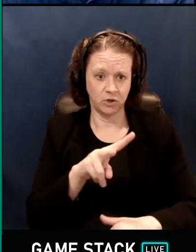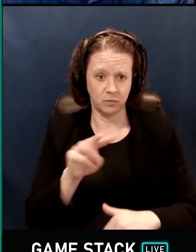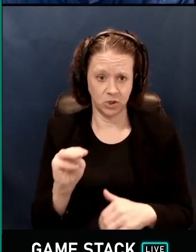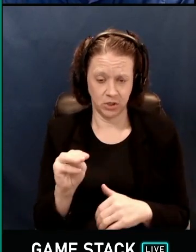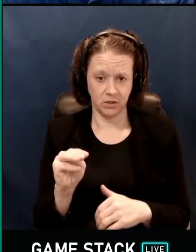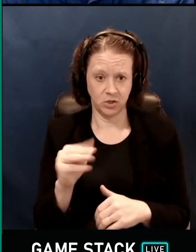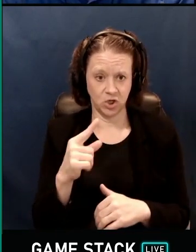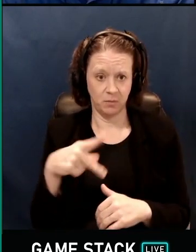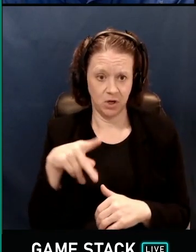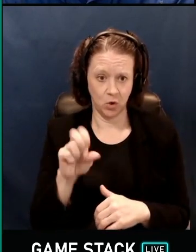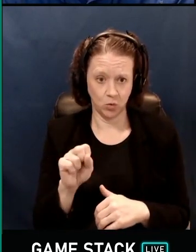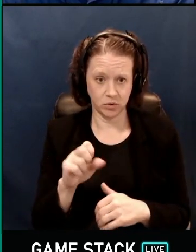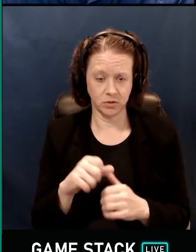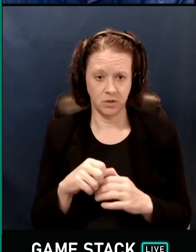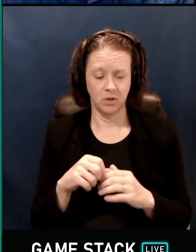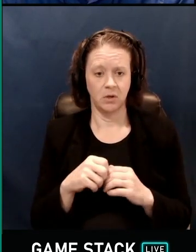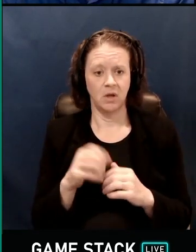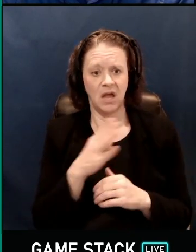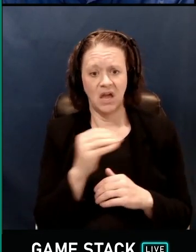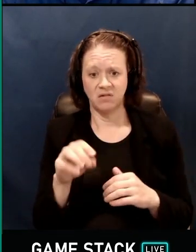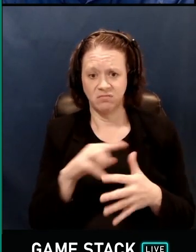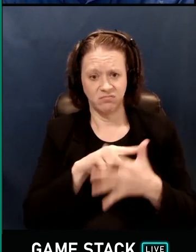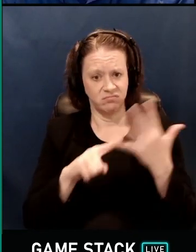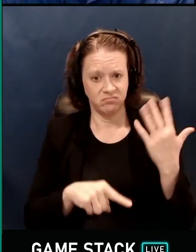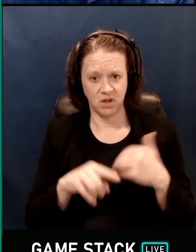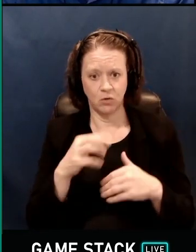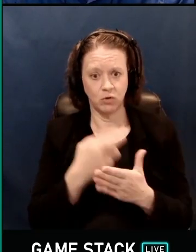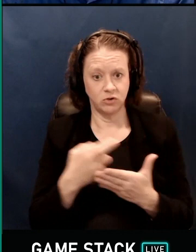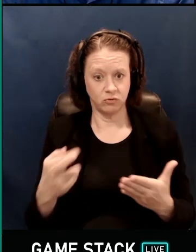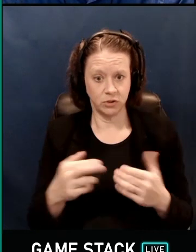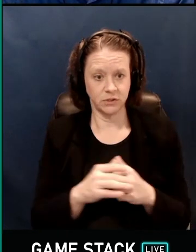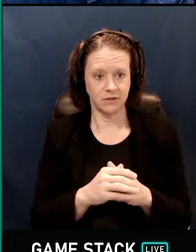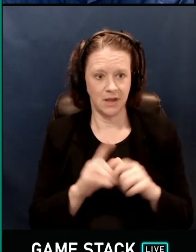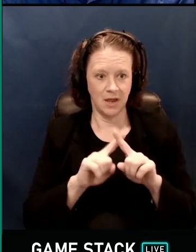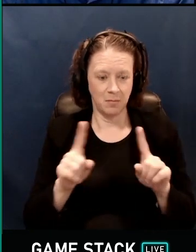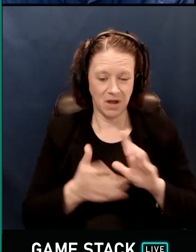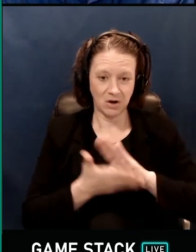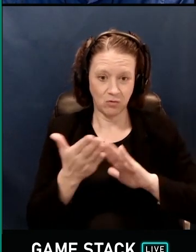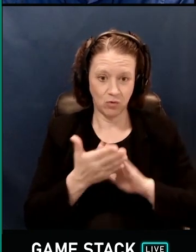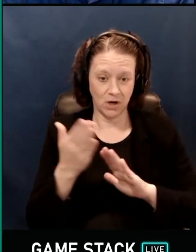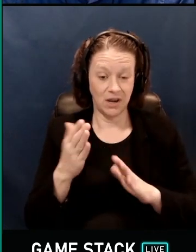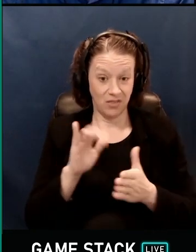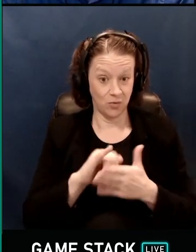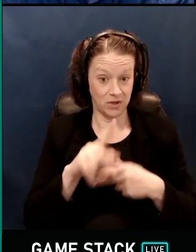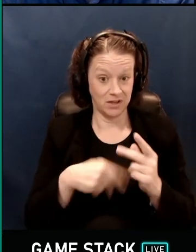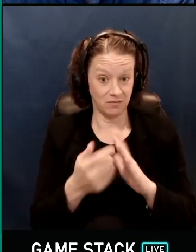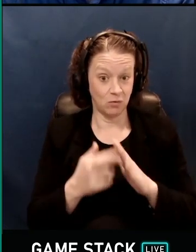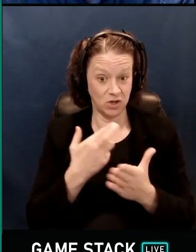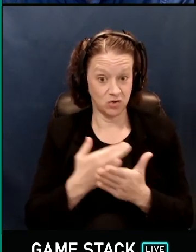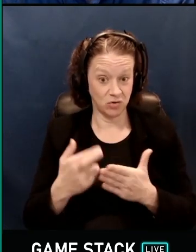GPU's and other resources, but running such resources all the time would be expensive.